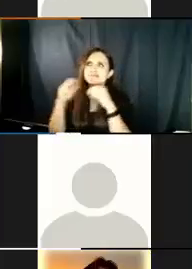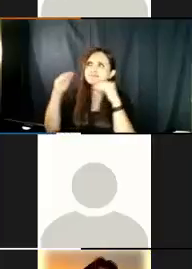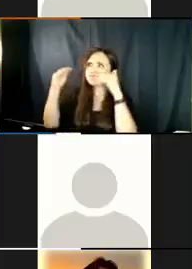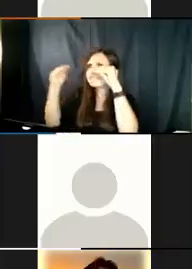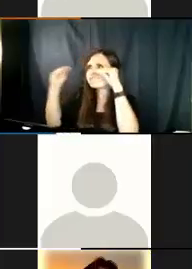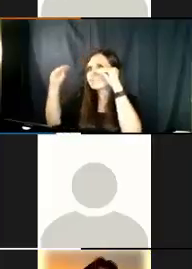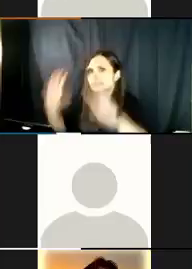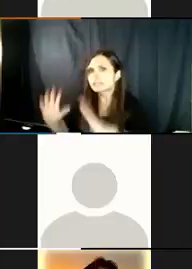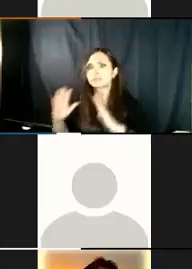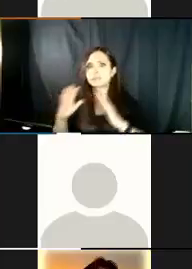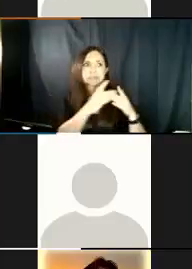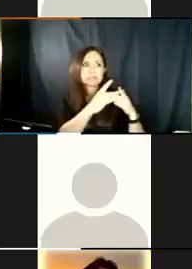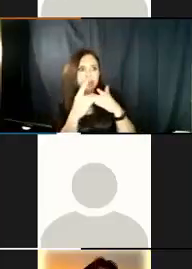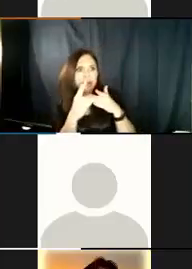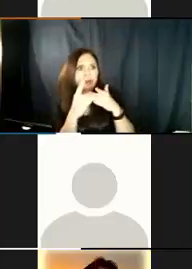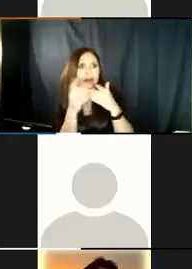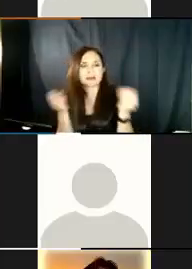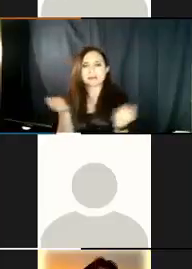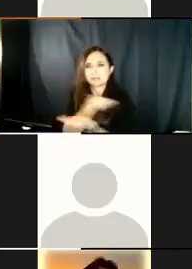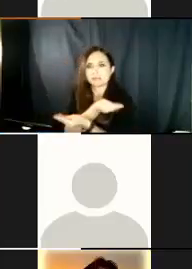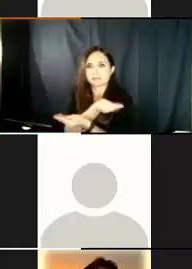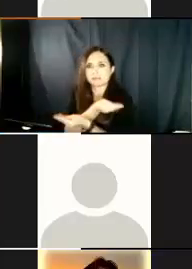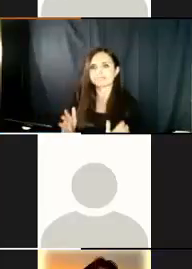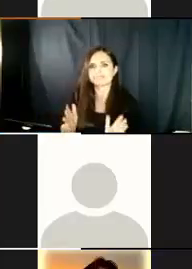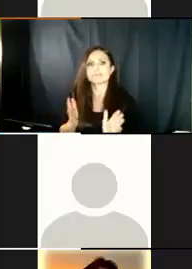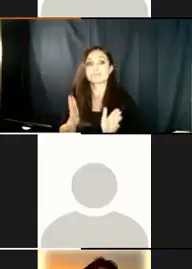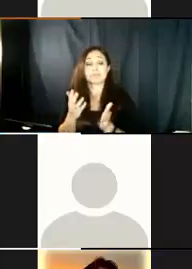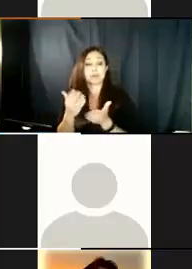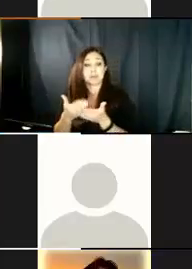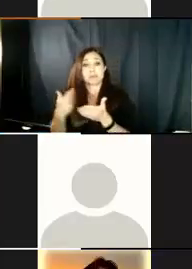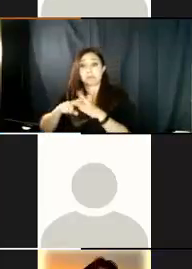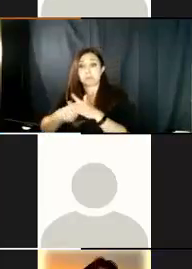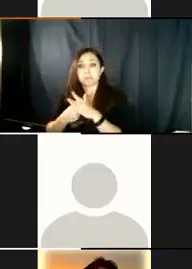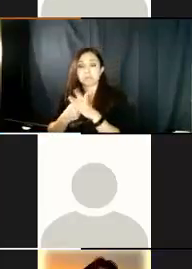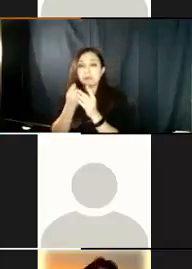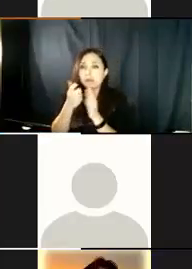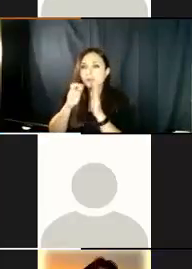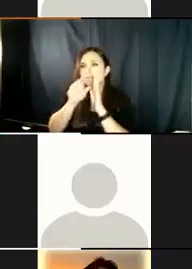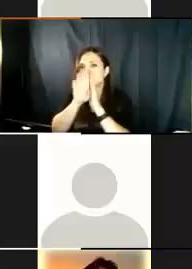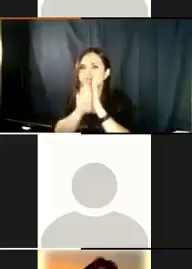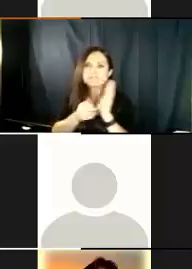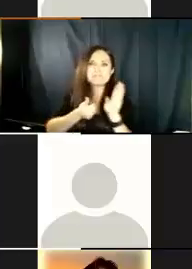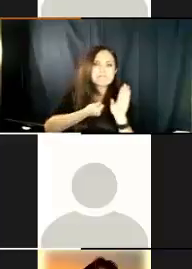So before we begin let me give you a little bit of background about myself and then we'll